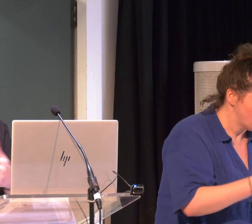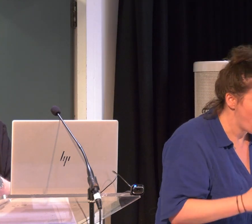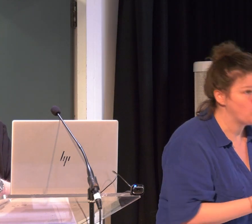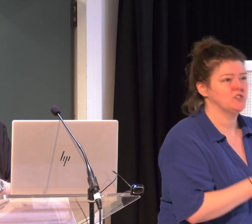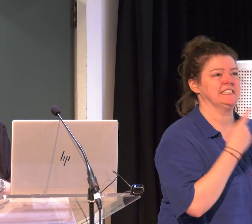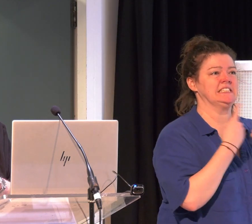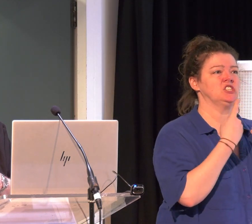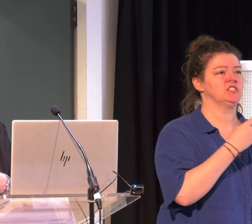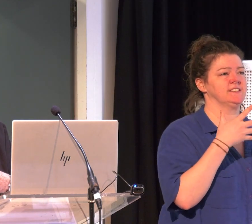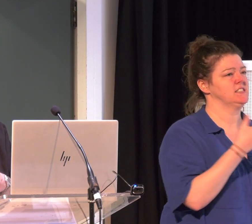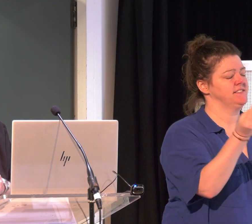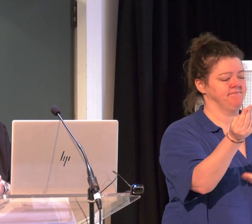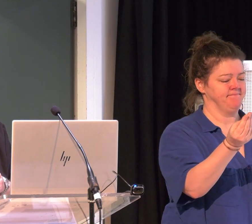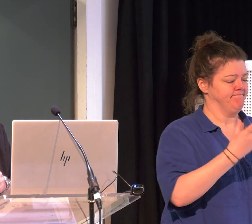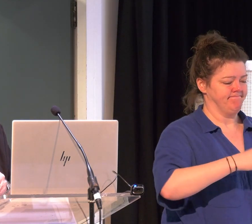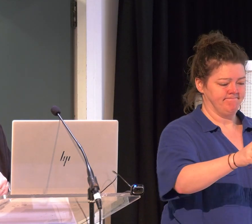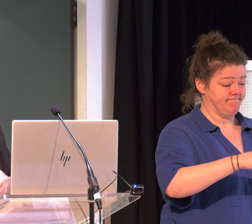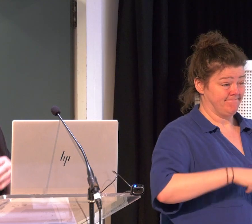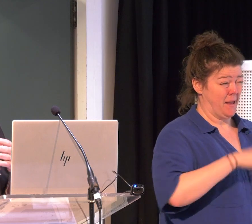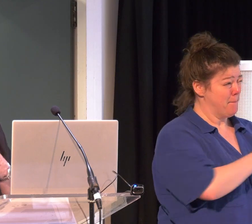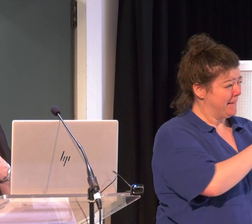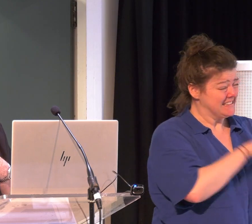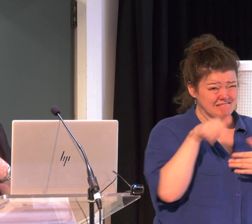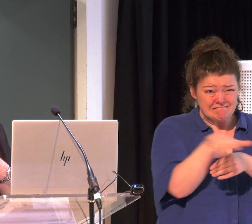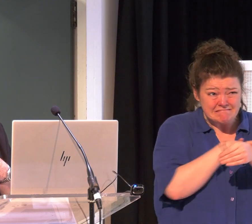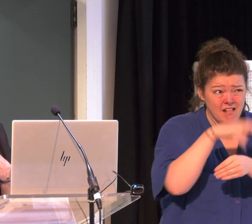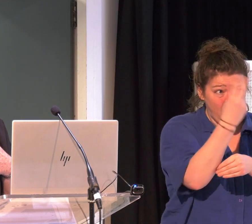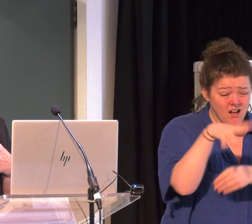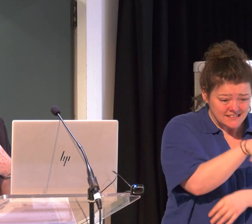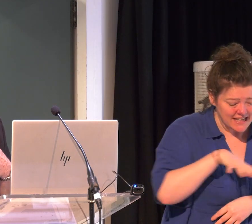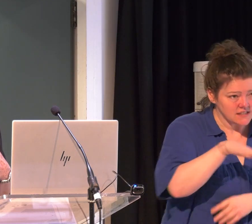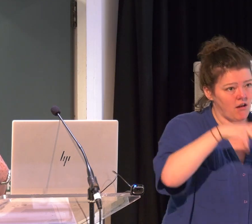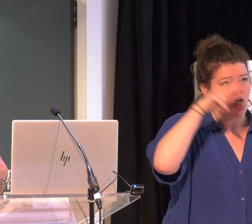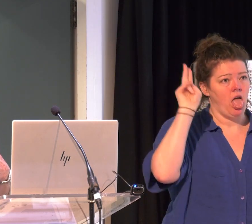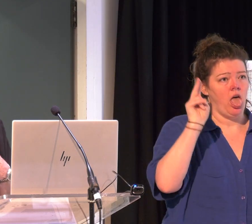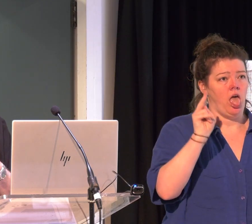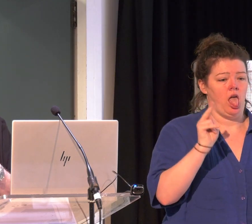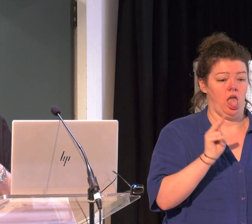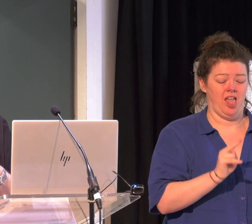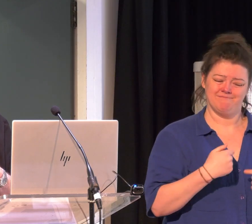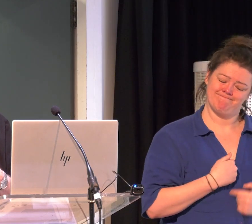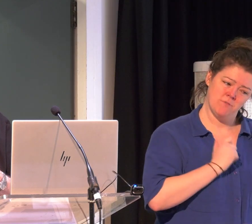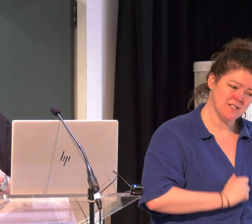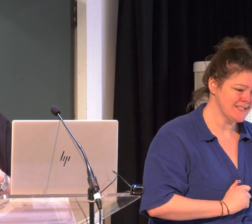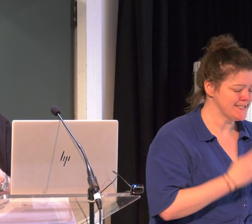has resulted in a real impoverishment of our arts sector. And I speak very personally, as somebody who's worked,